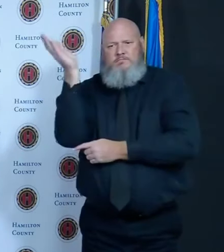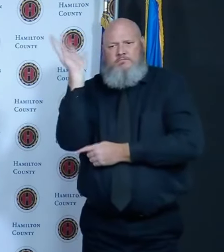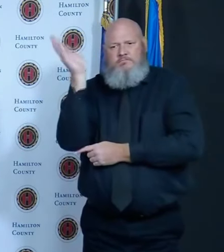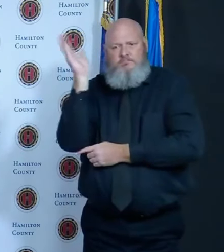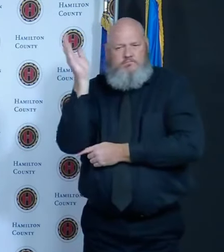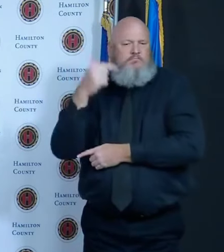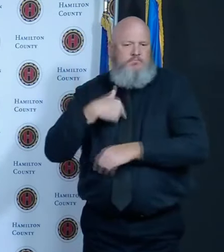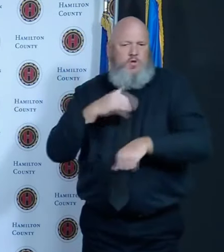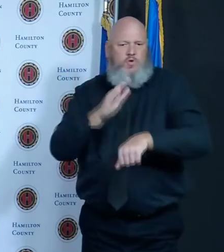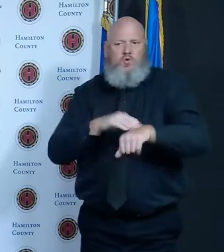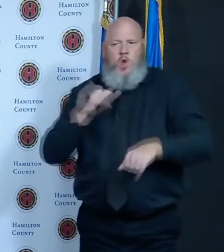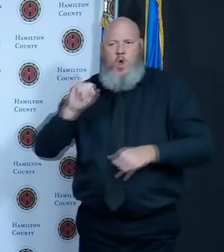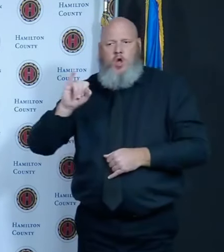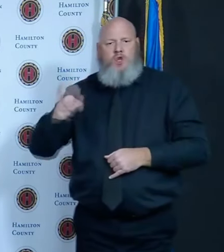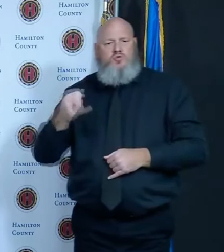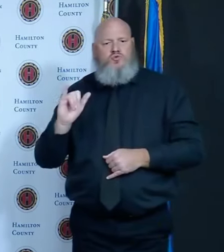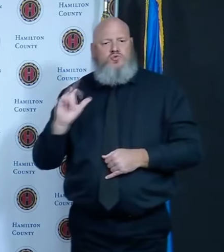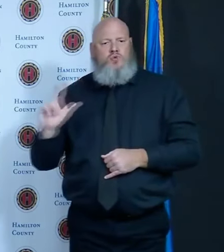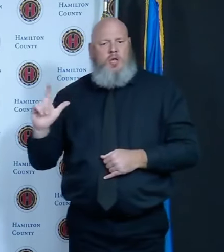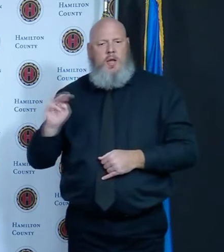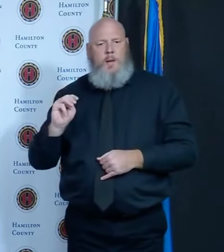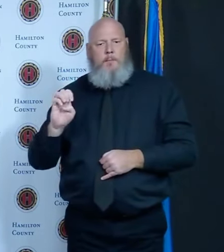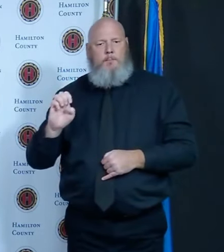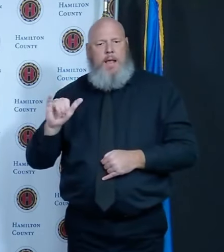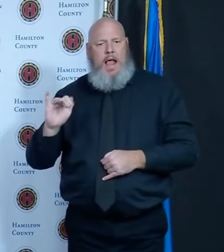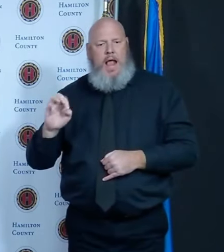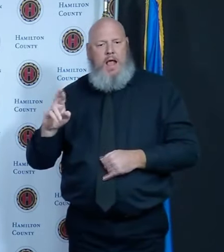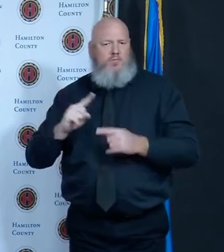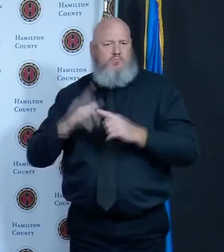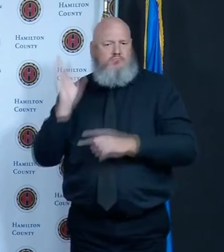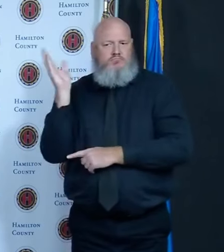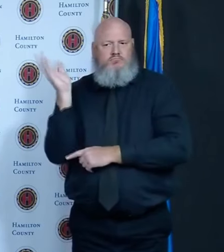Kearney and one of those small business owners and so let's get to it